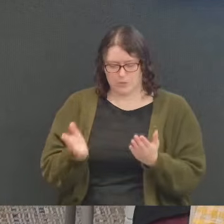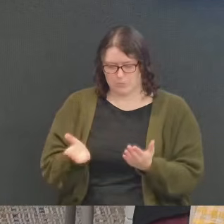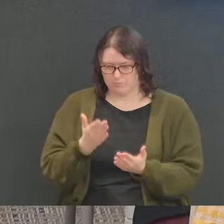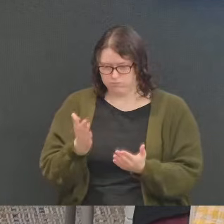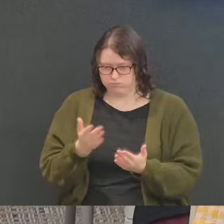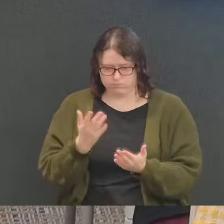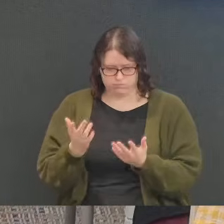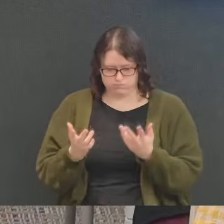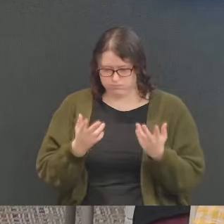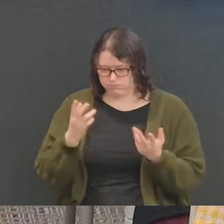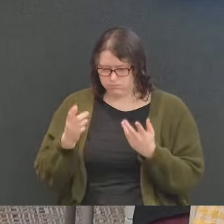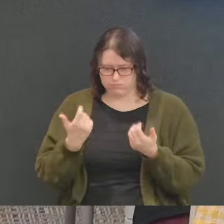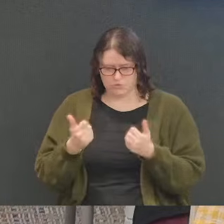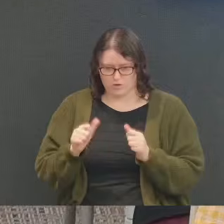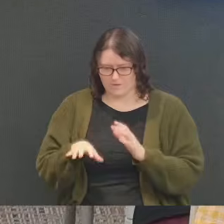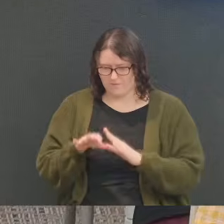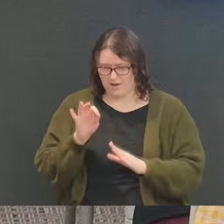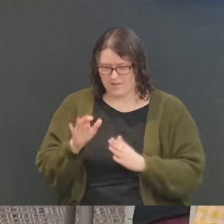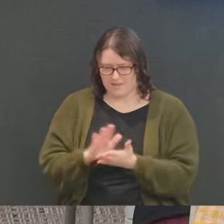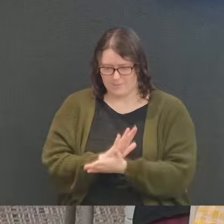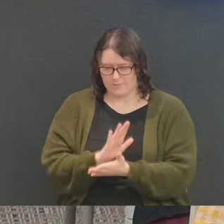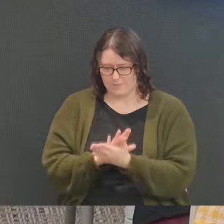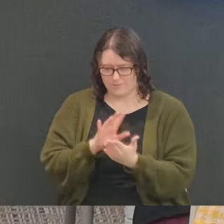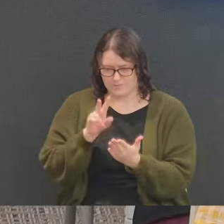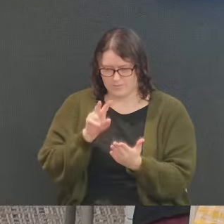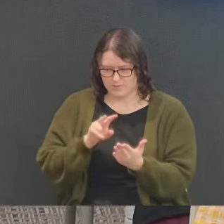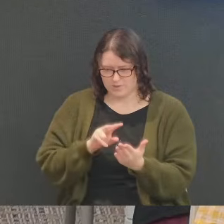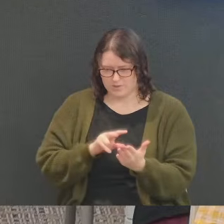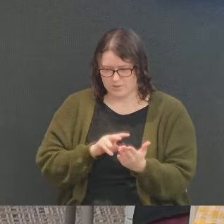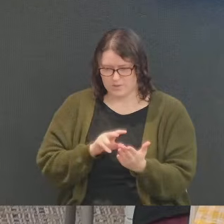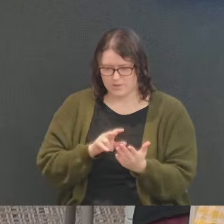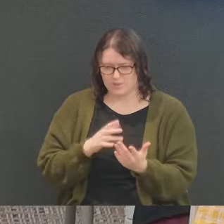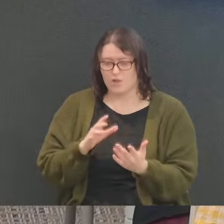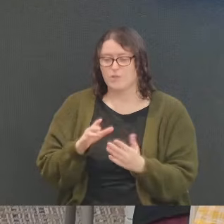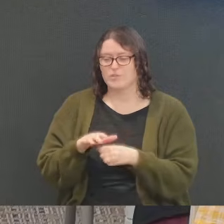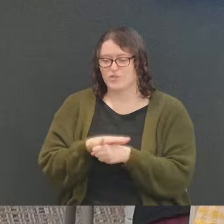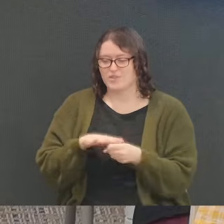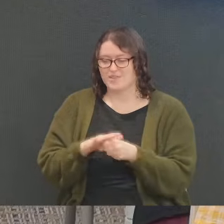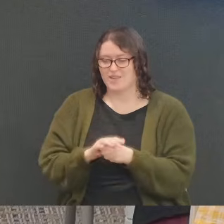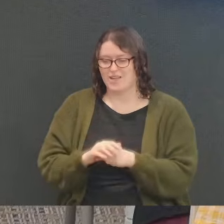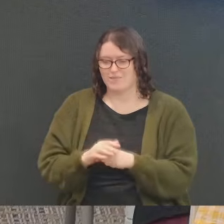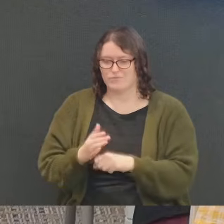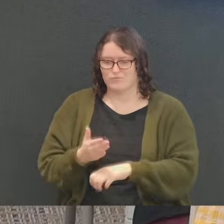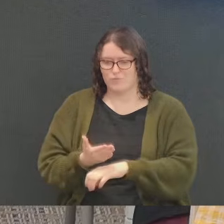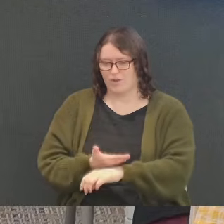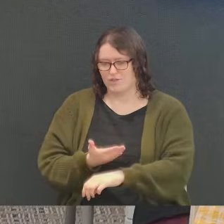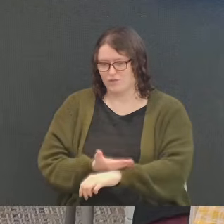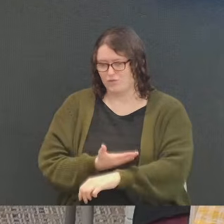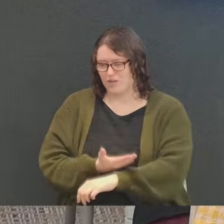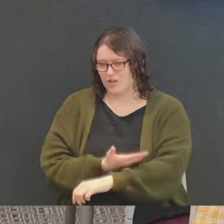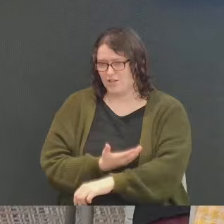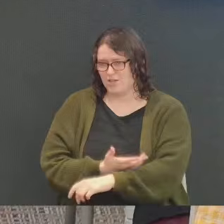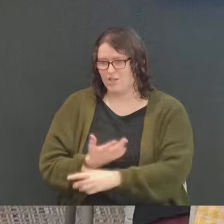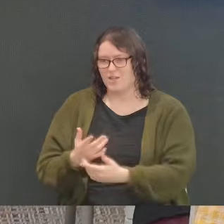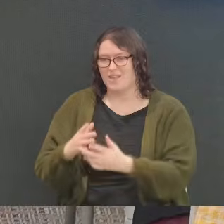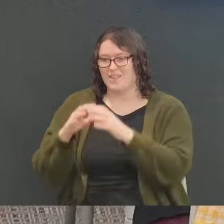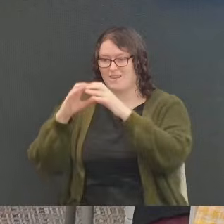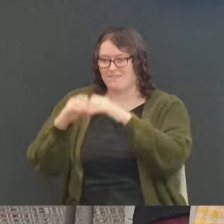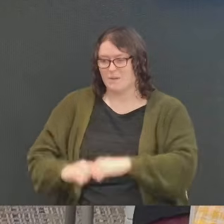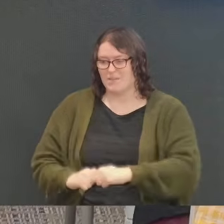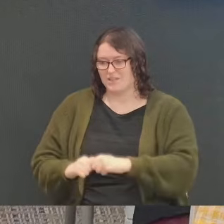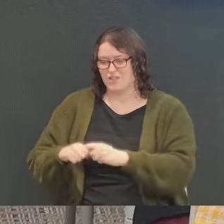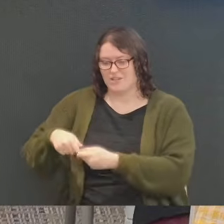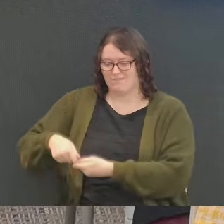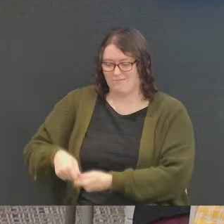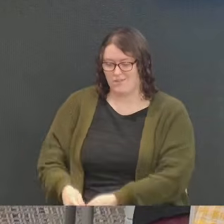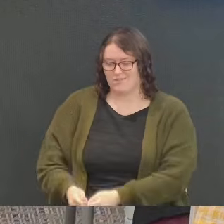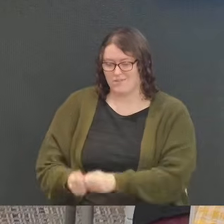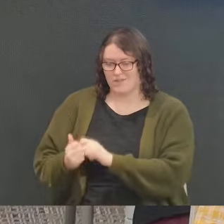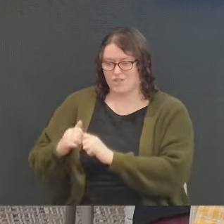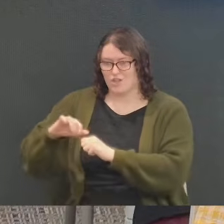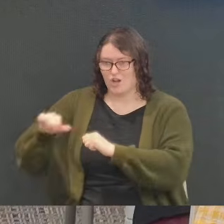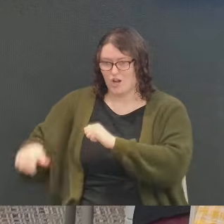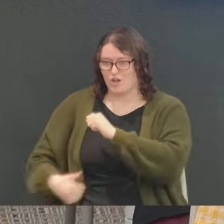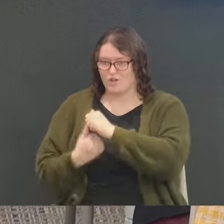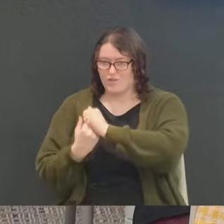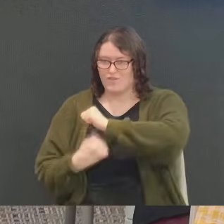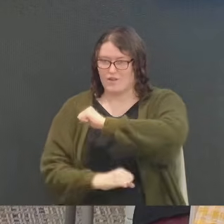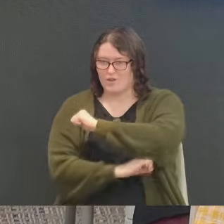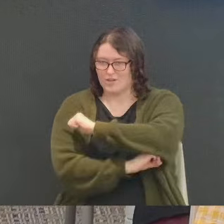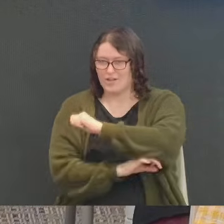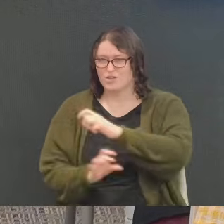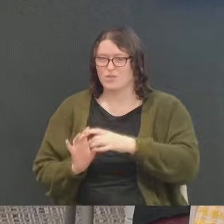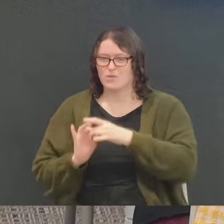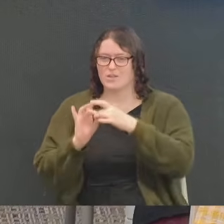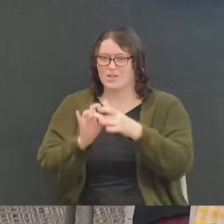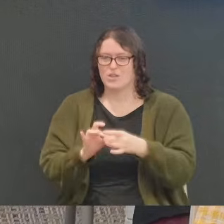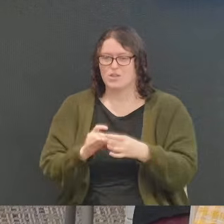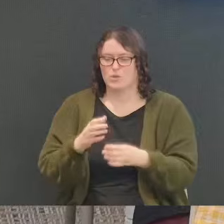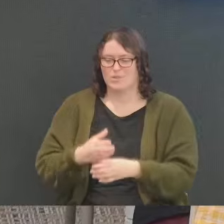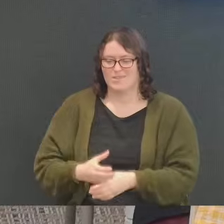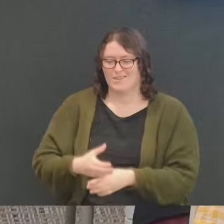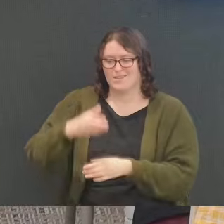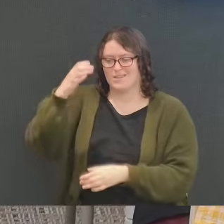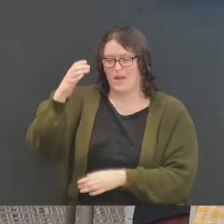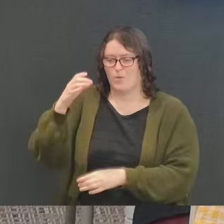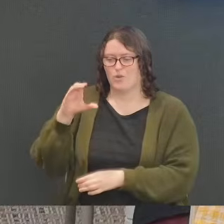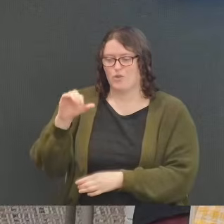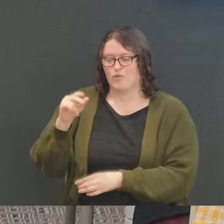me. site restoration and demolition excavation deep foundations pertaining to the tower crane